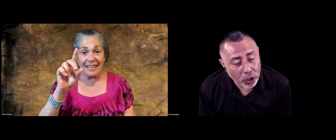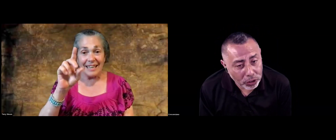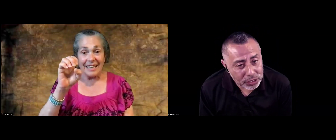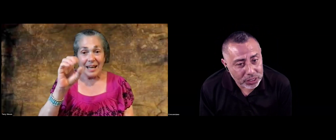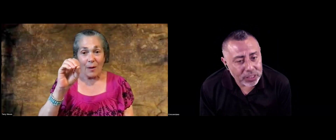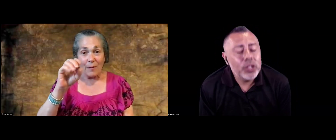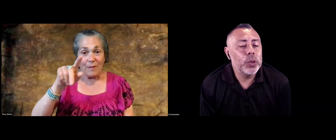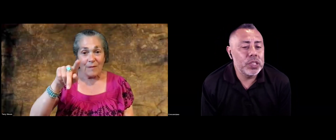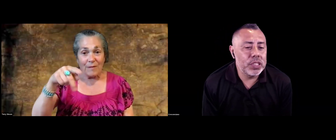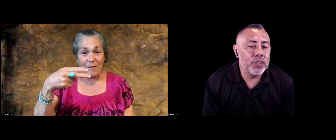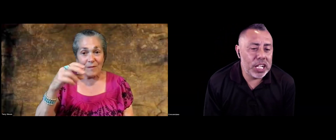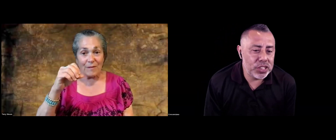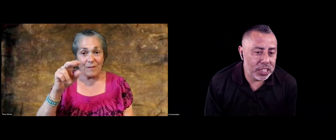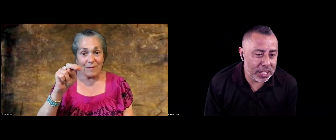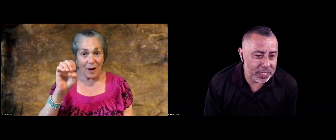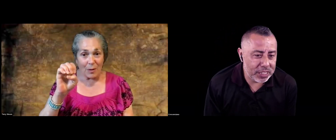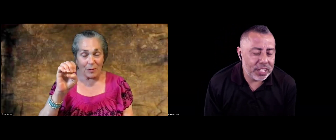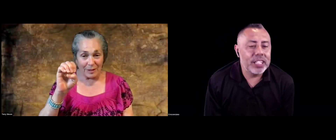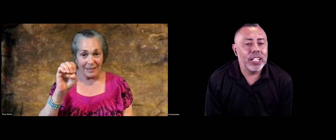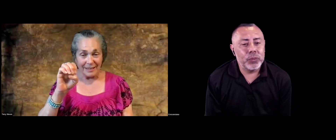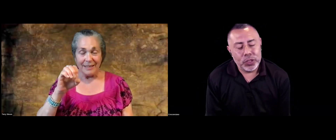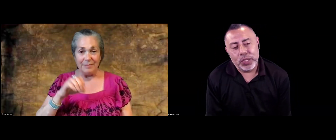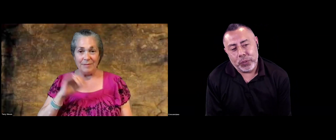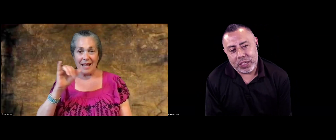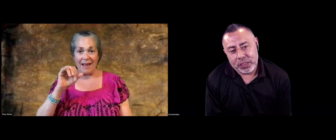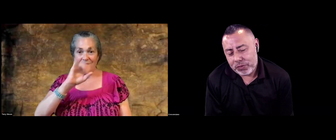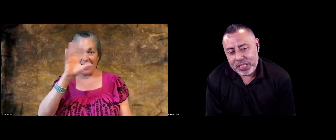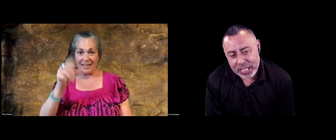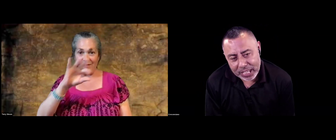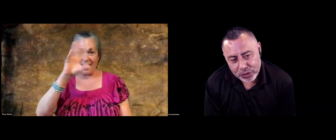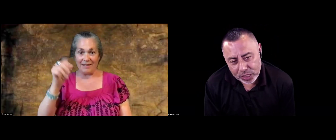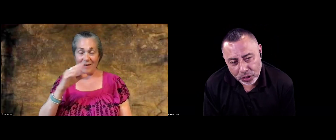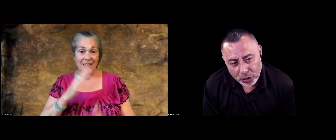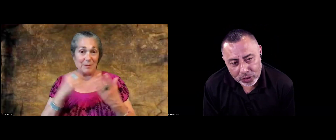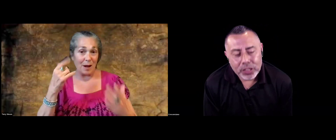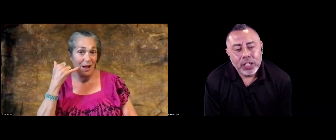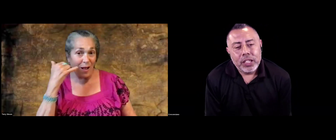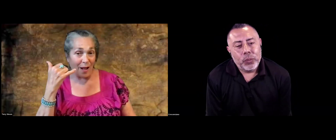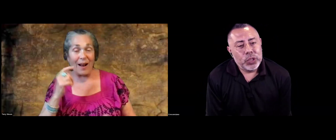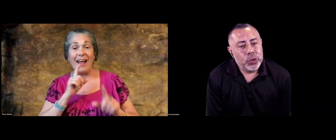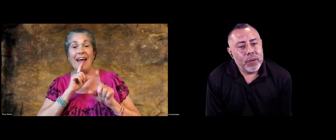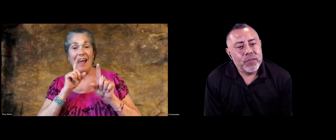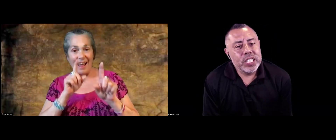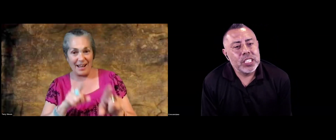When somebody calls, We see the flashing light and then we know that we need to answer the call. And we do that via something called the video phone. I'll have a flashing light on it.